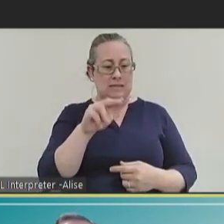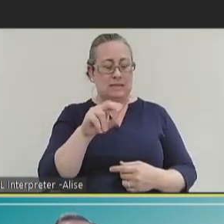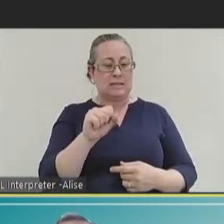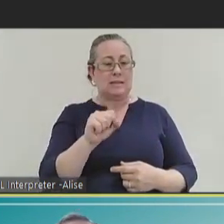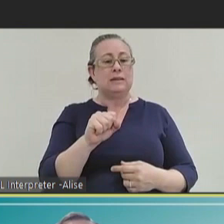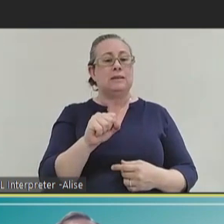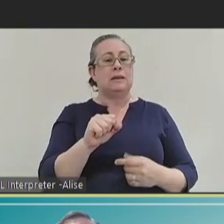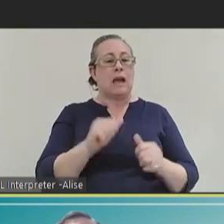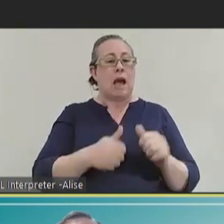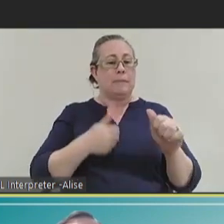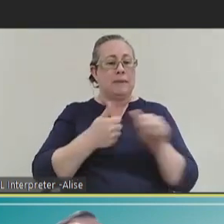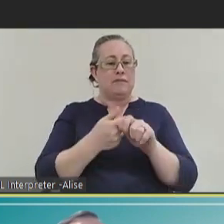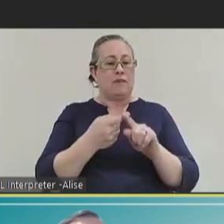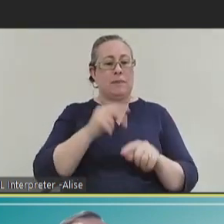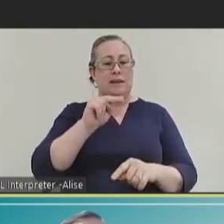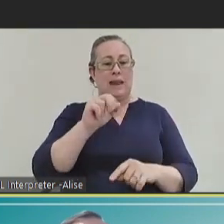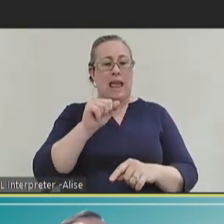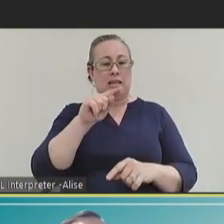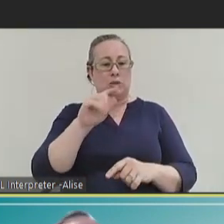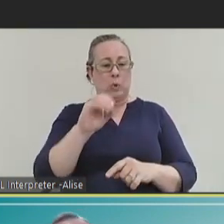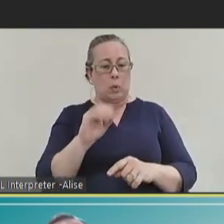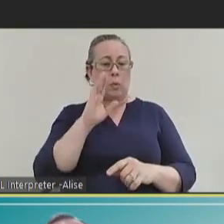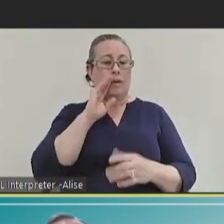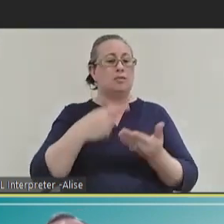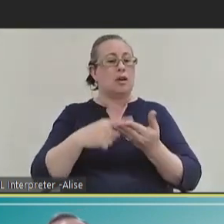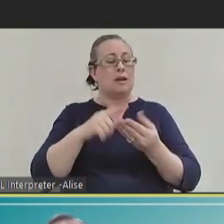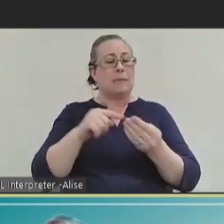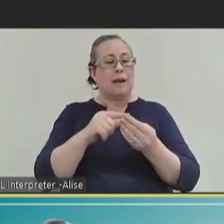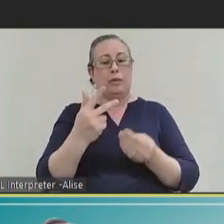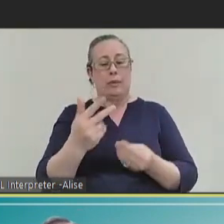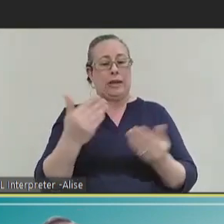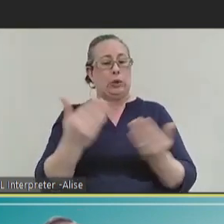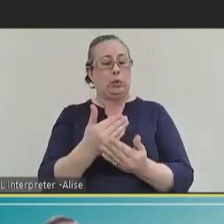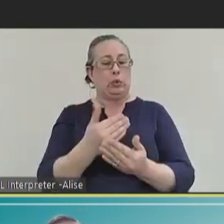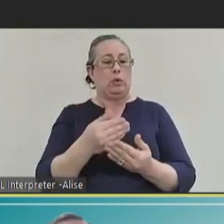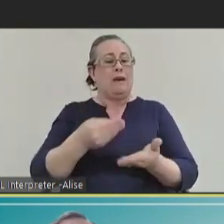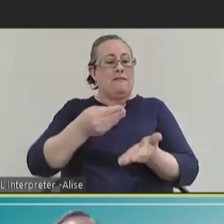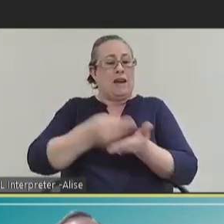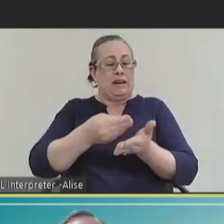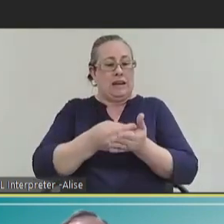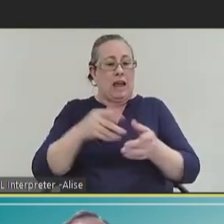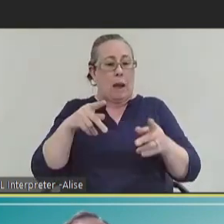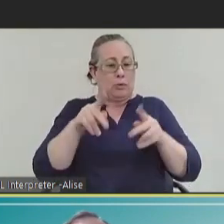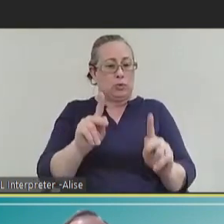NACCHO. I'm just going to talk about three new funding opportunities that we just awarded to